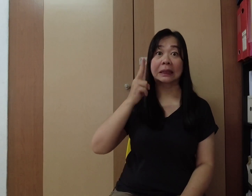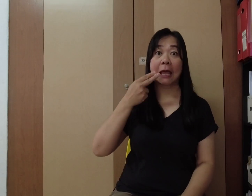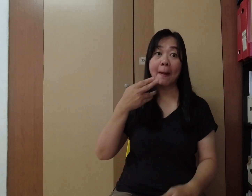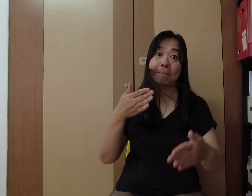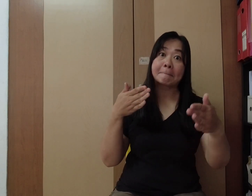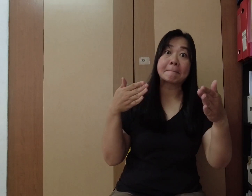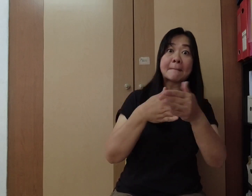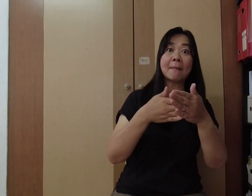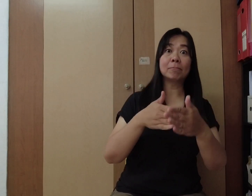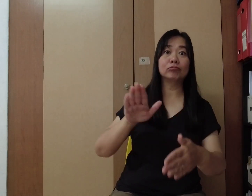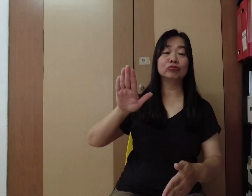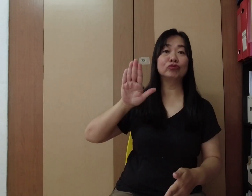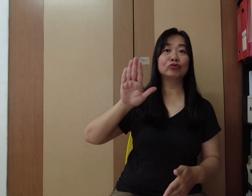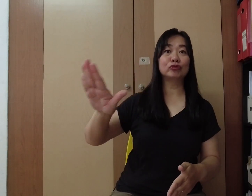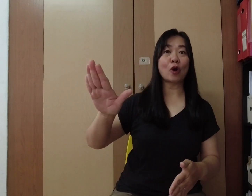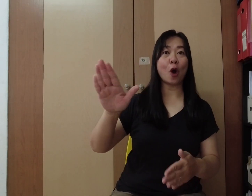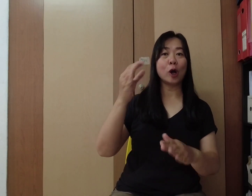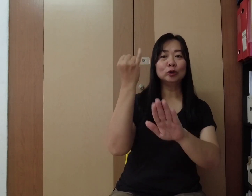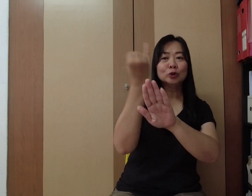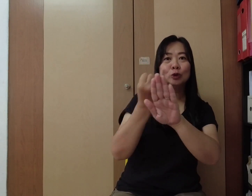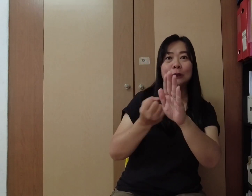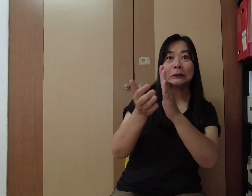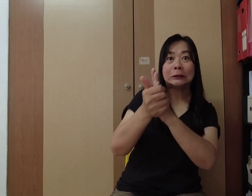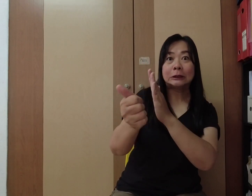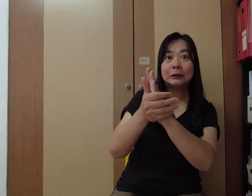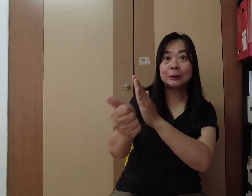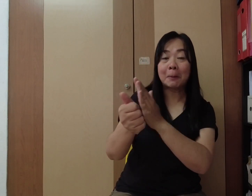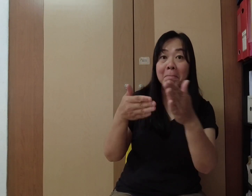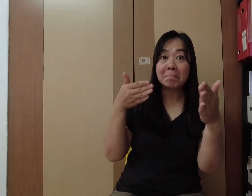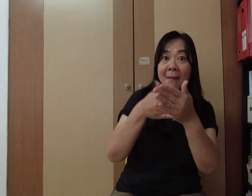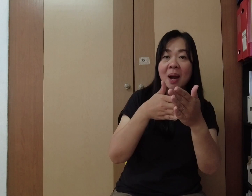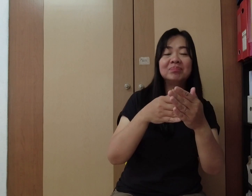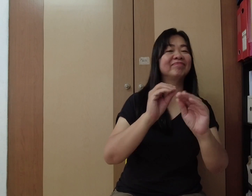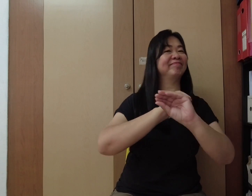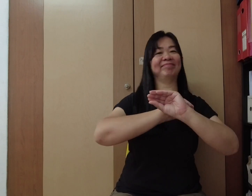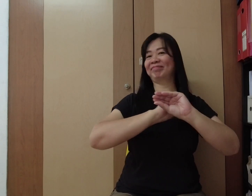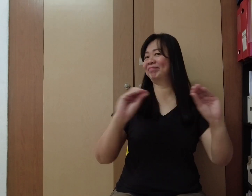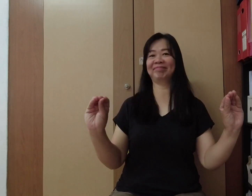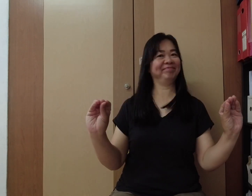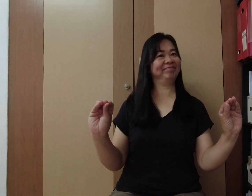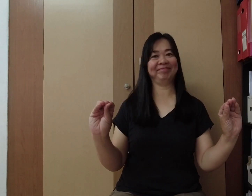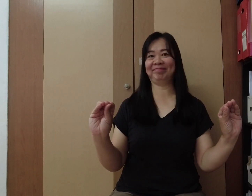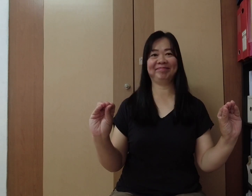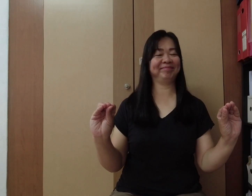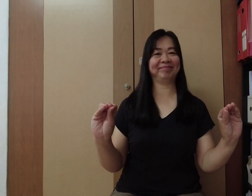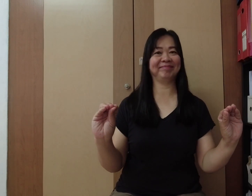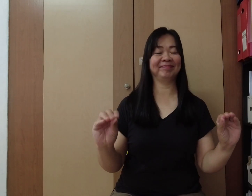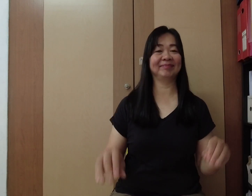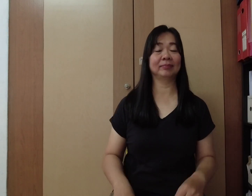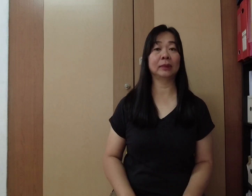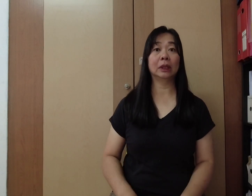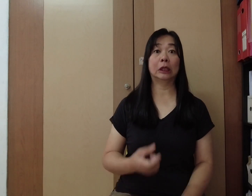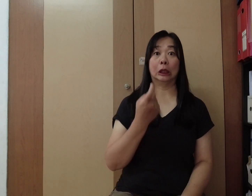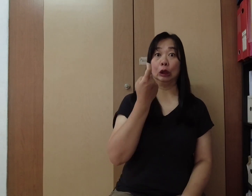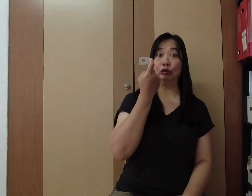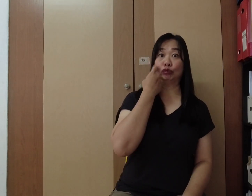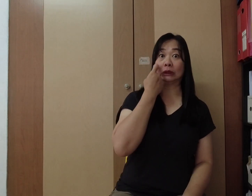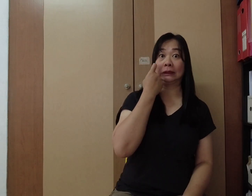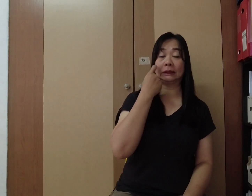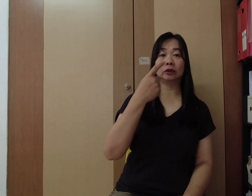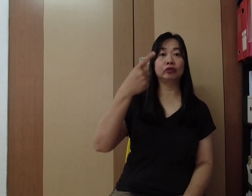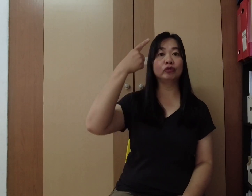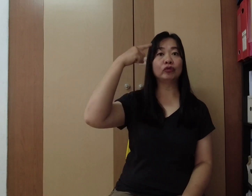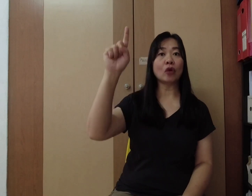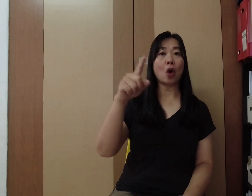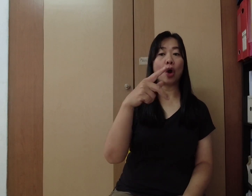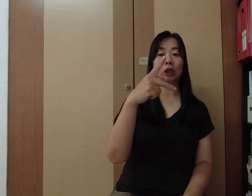Selina’s Deafness has never limited her ability to design